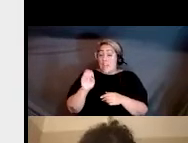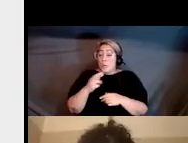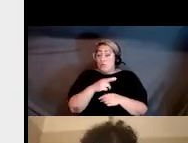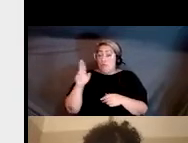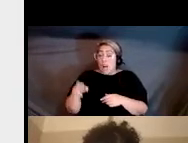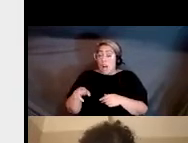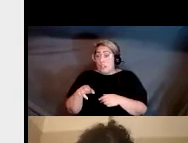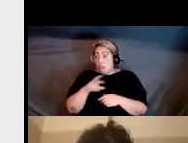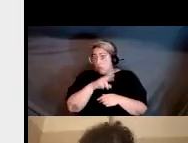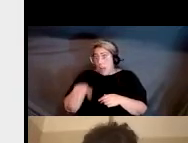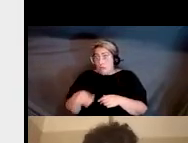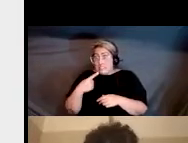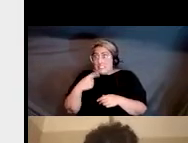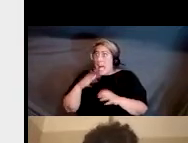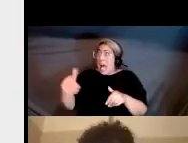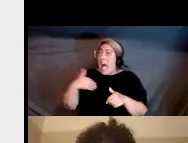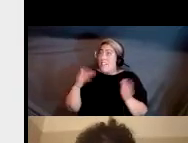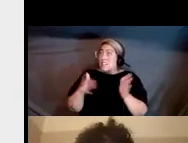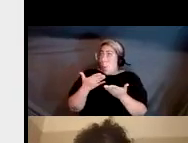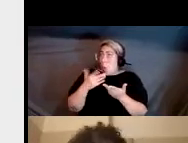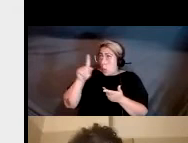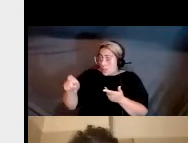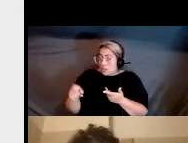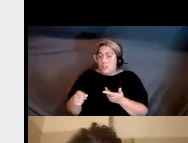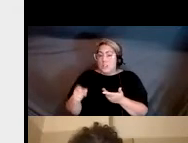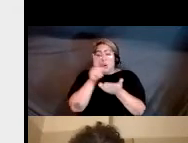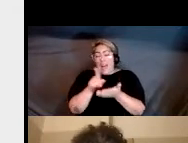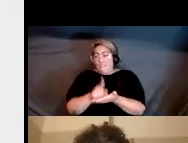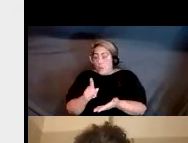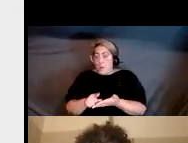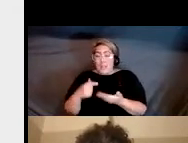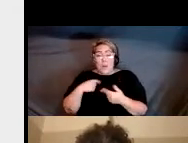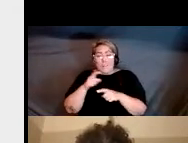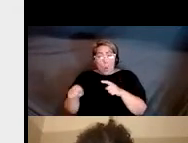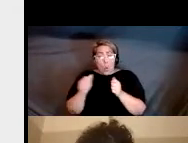We had a weekly call with the state.